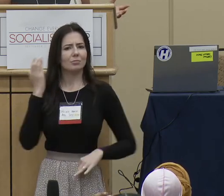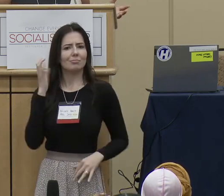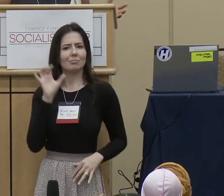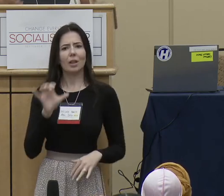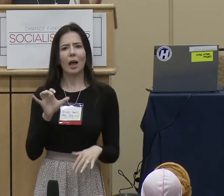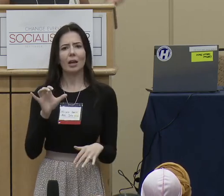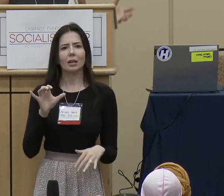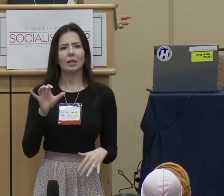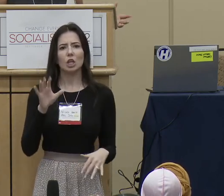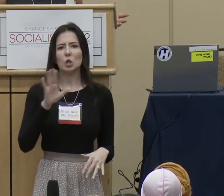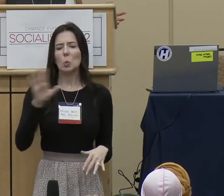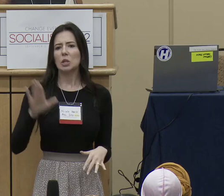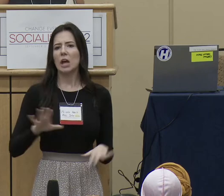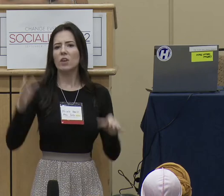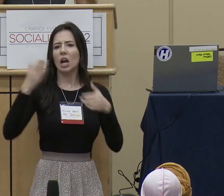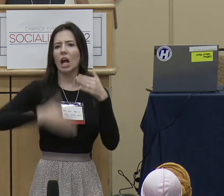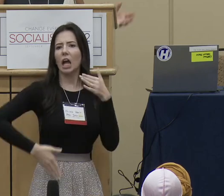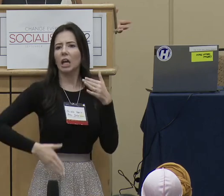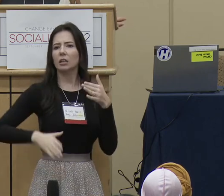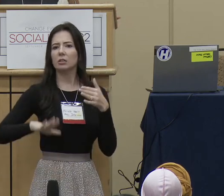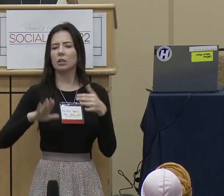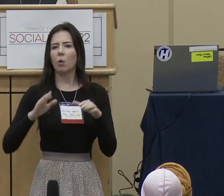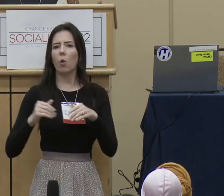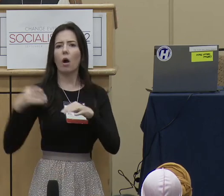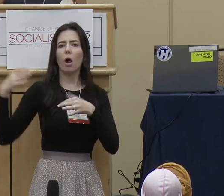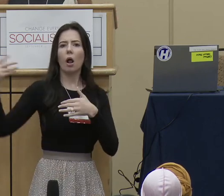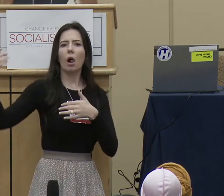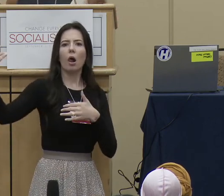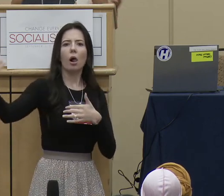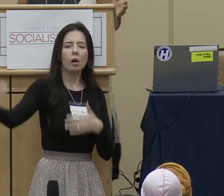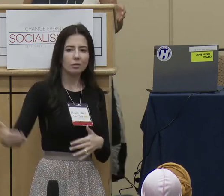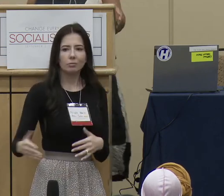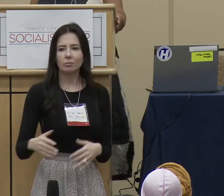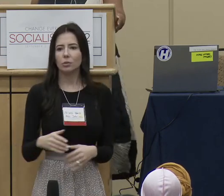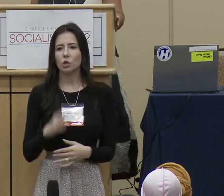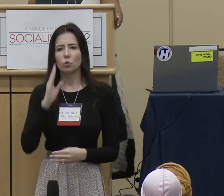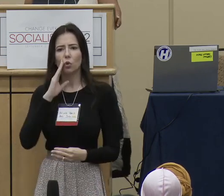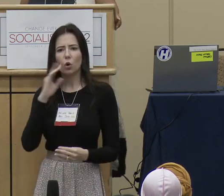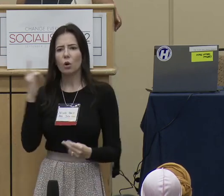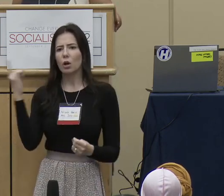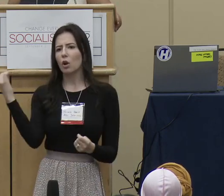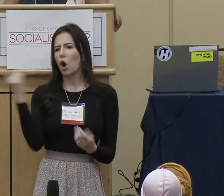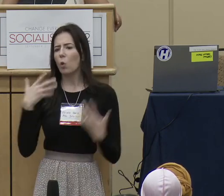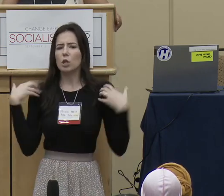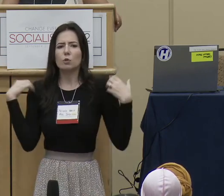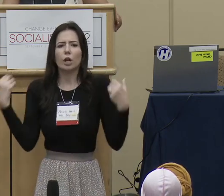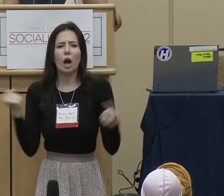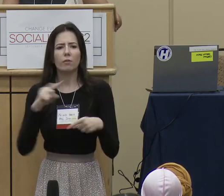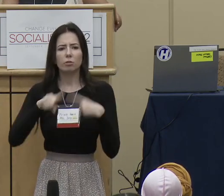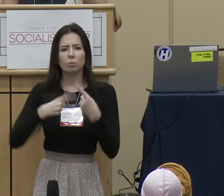refreshing it is to be here, you know, capitalism seems timeless. Ahistorical, it's going to go on forever, they